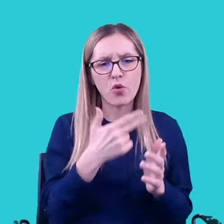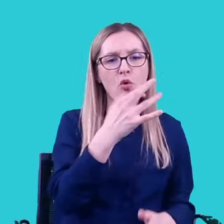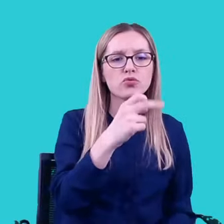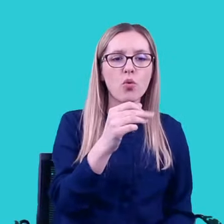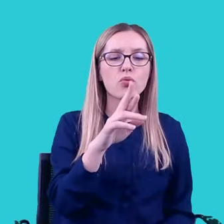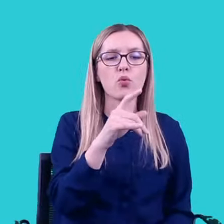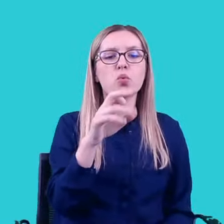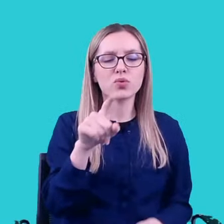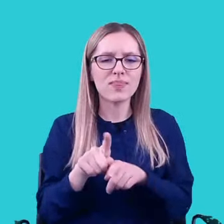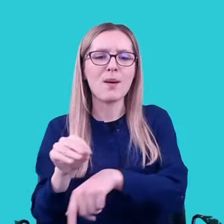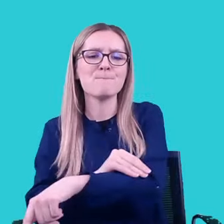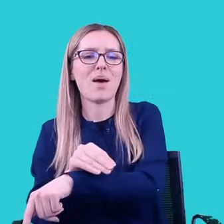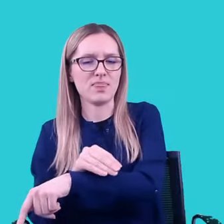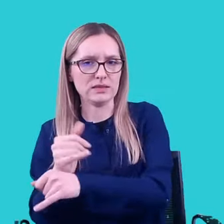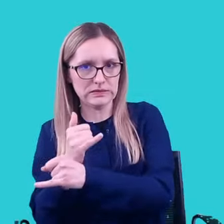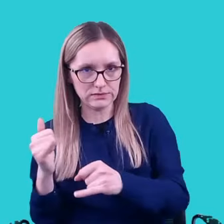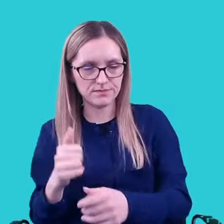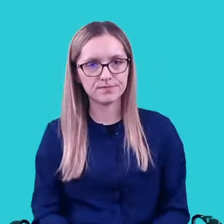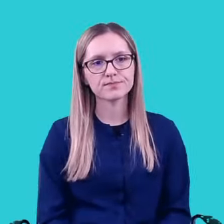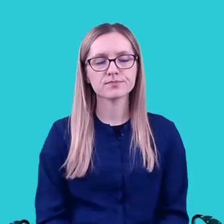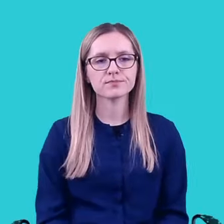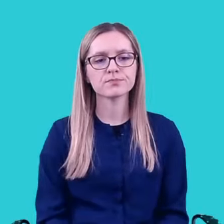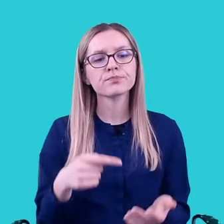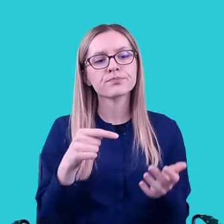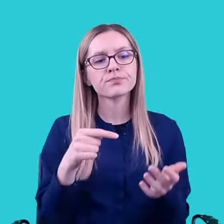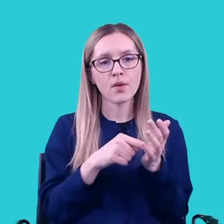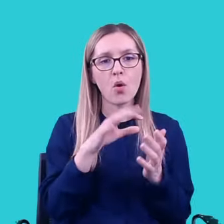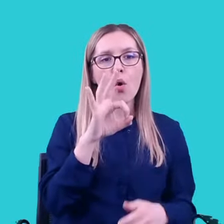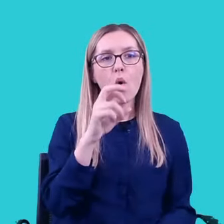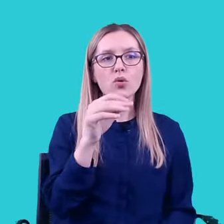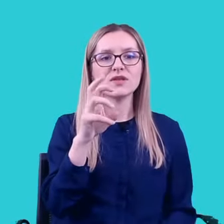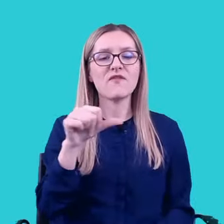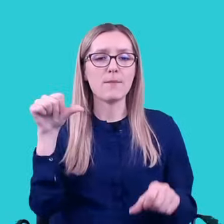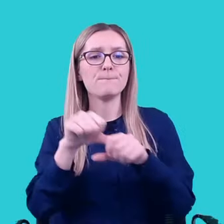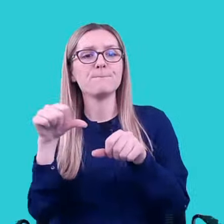Fuel cells are a kind of power source.